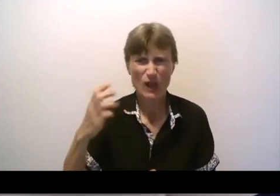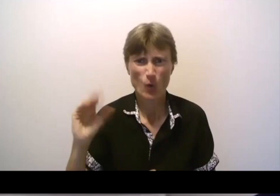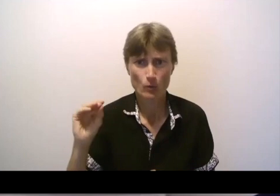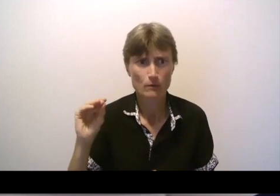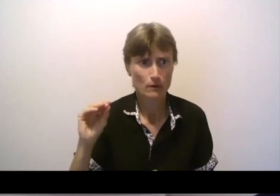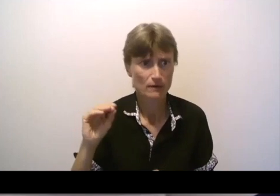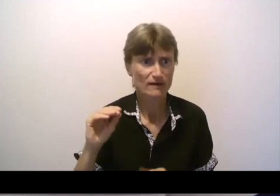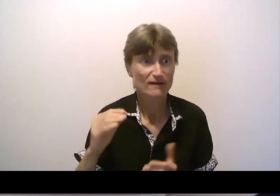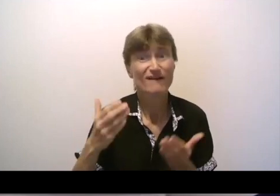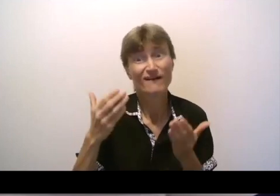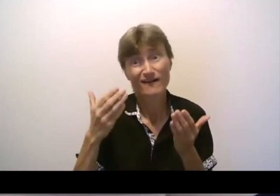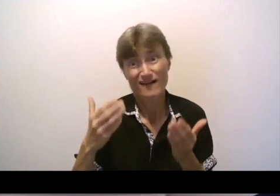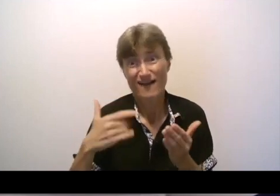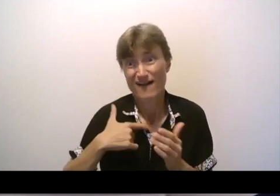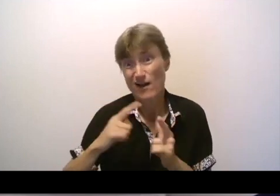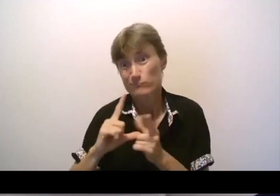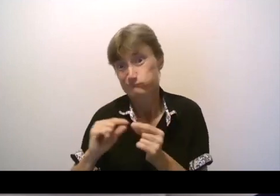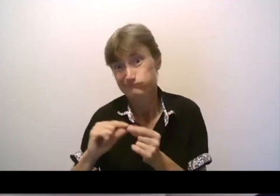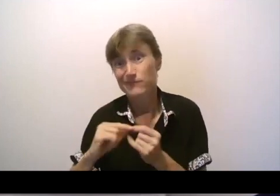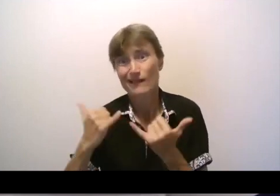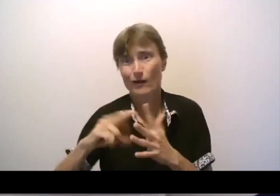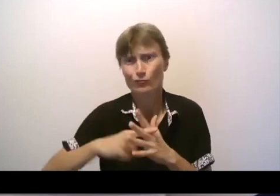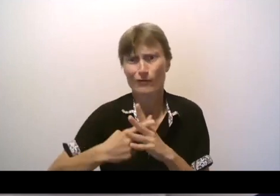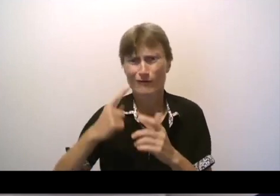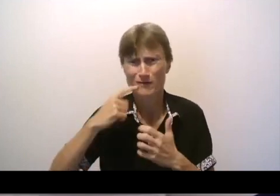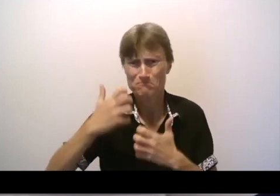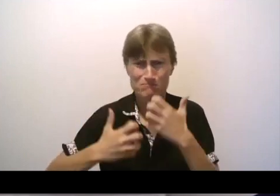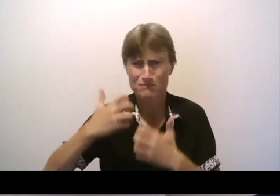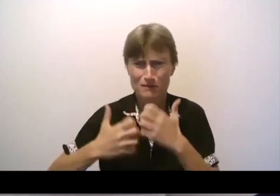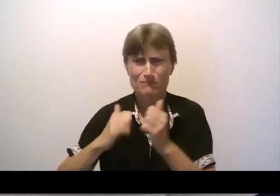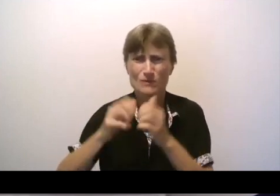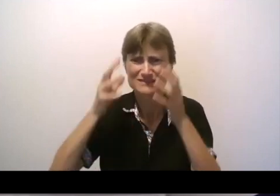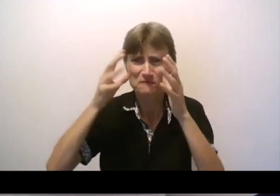it's now all continuing to happen what i would like to do is to introduce